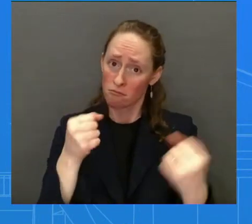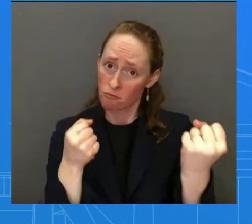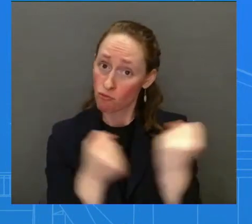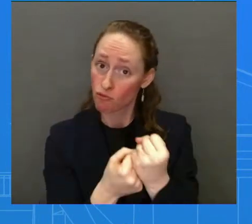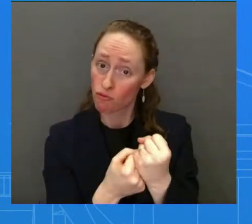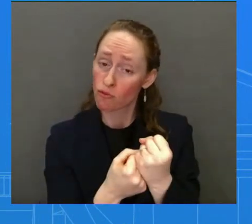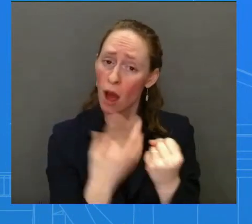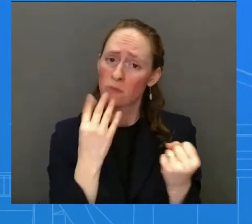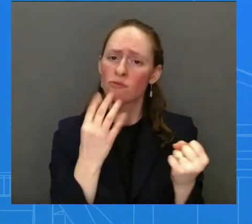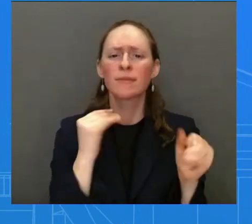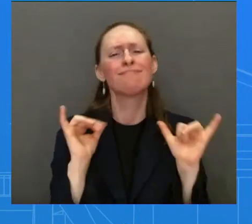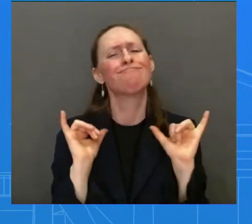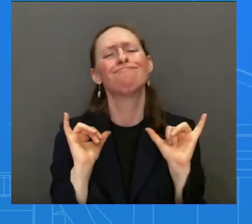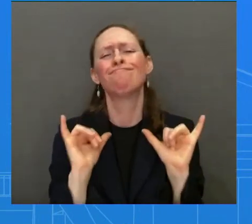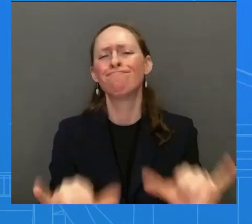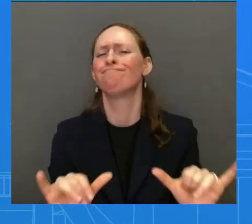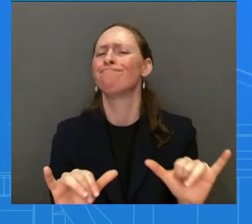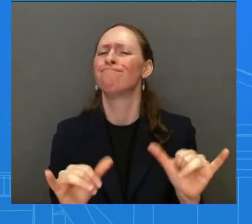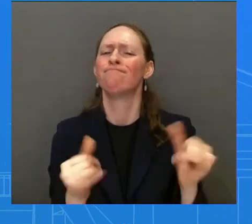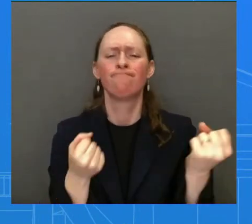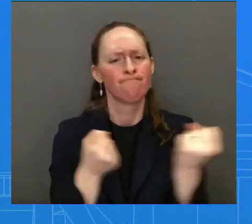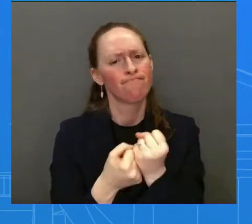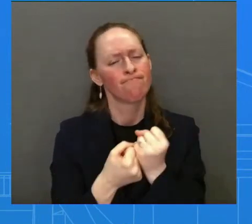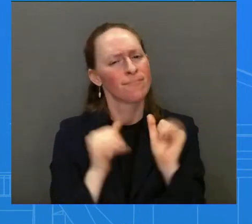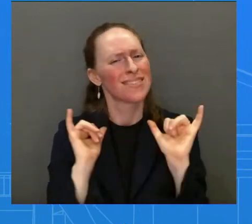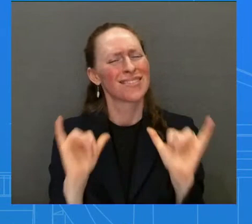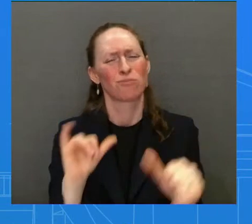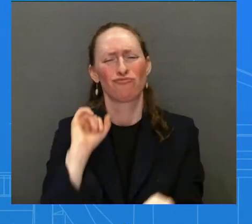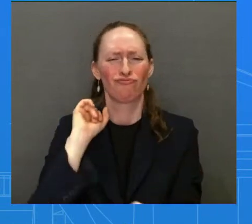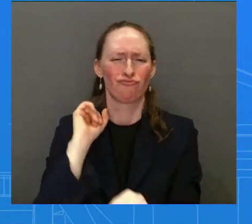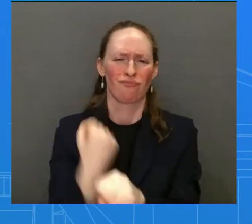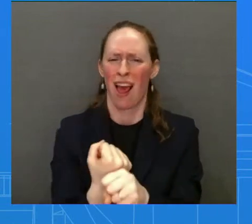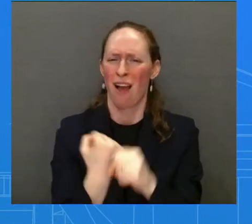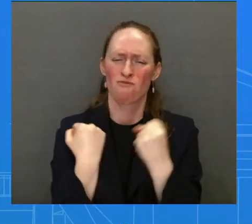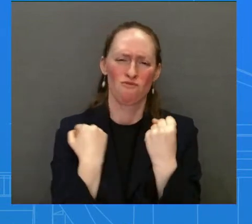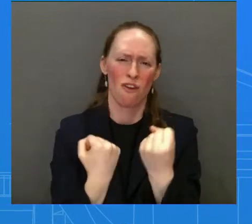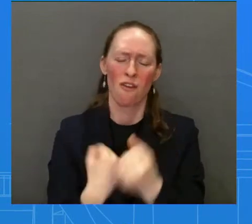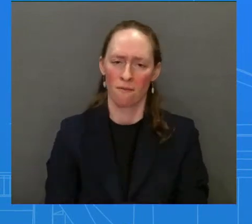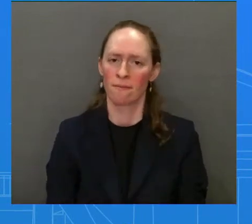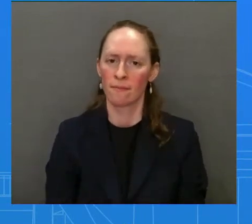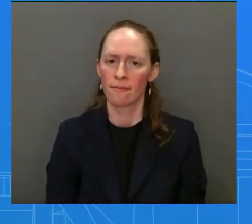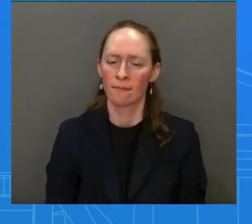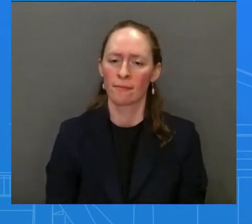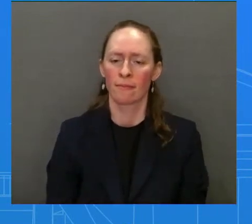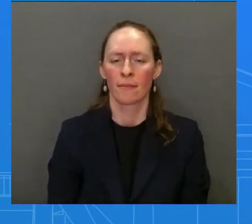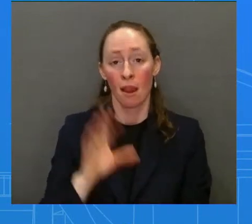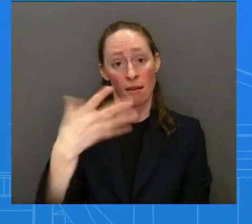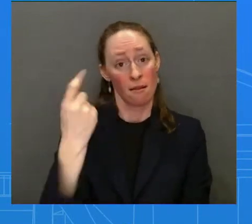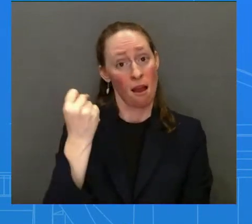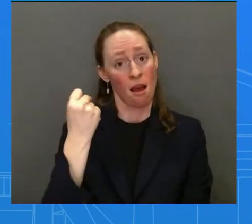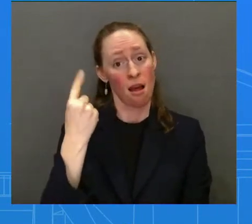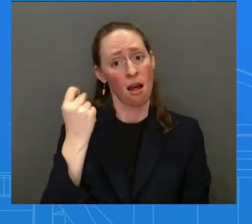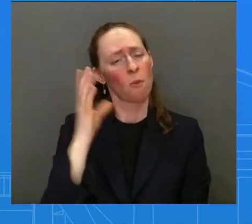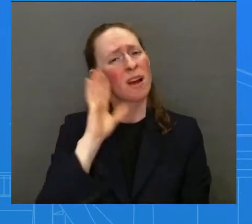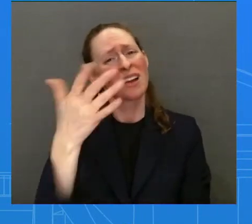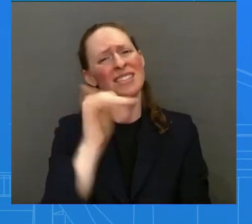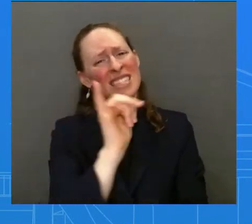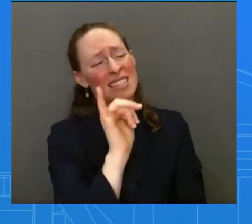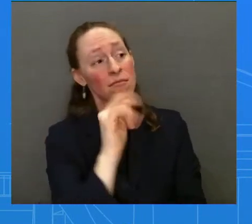But we will always -- always have those honest and frank conversation with our partners, with our friends as well. Go ahead.